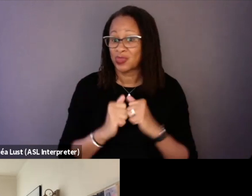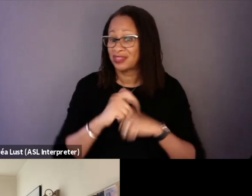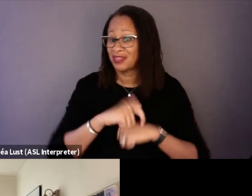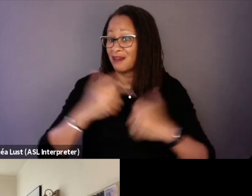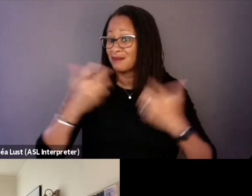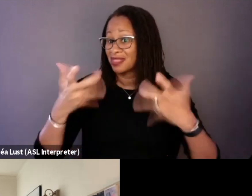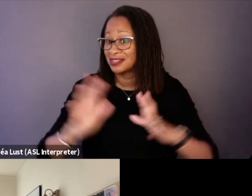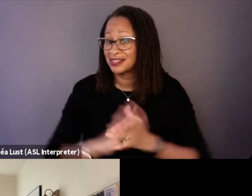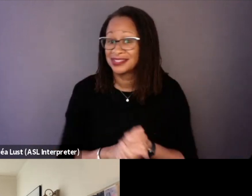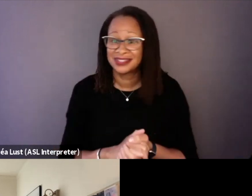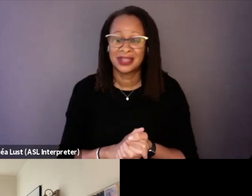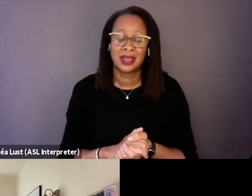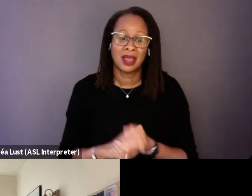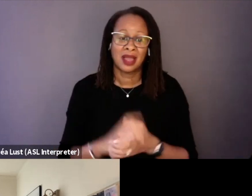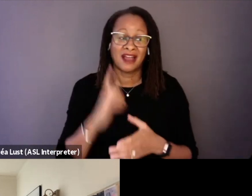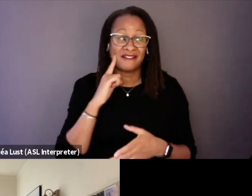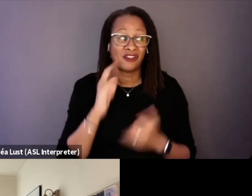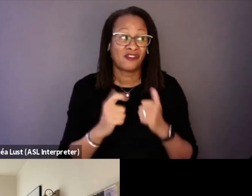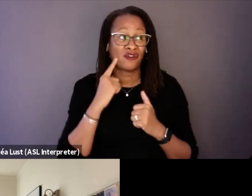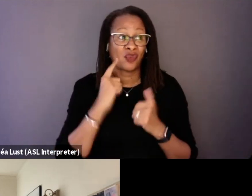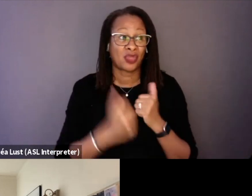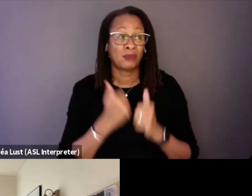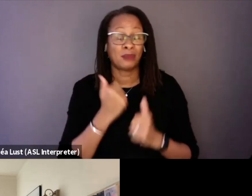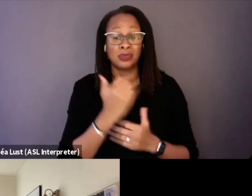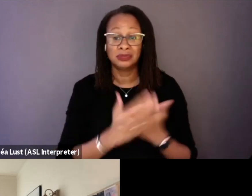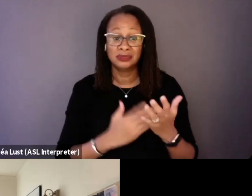I feel like for the most part, this is how this film was made.